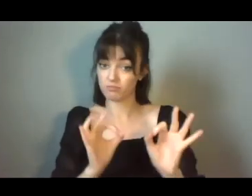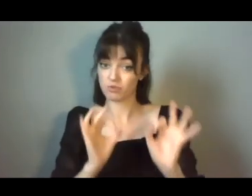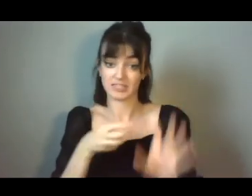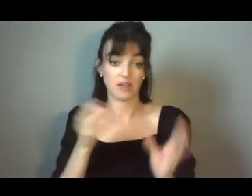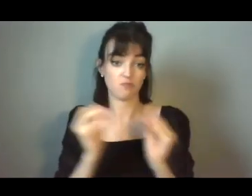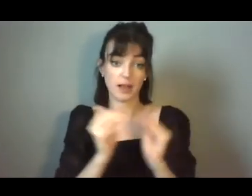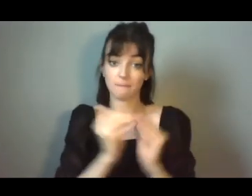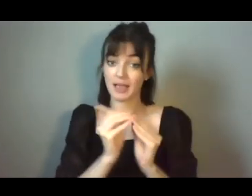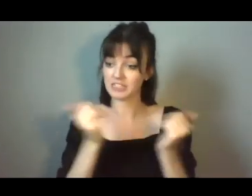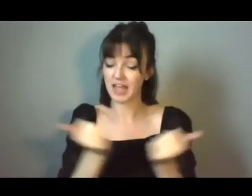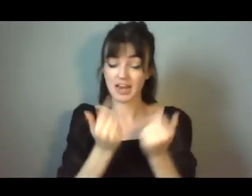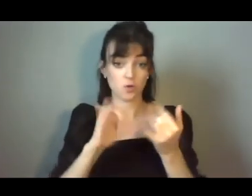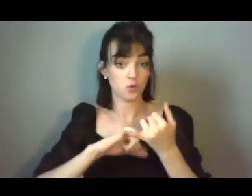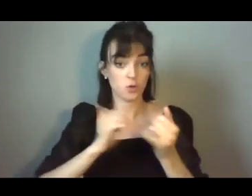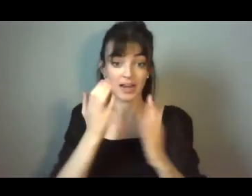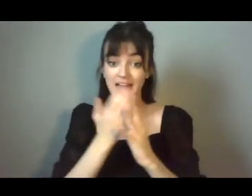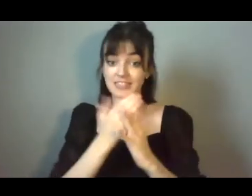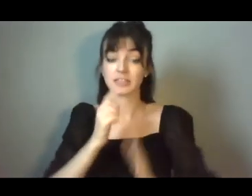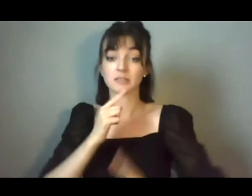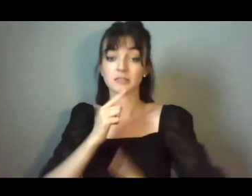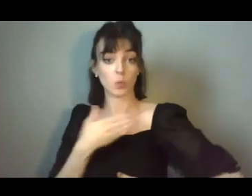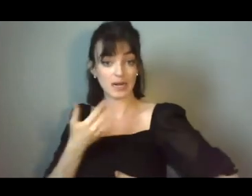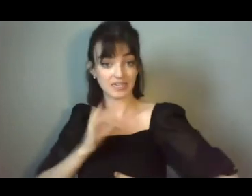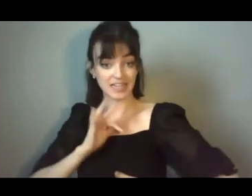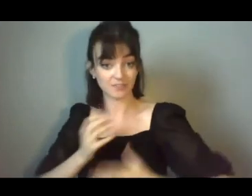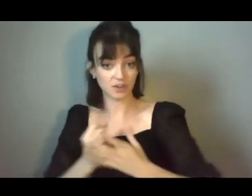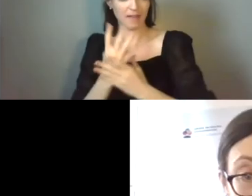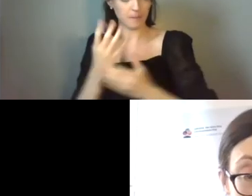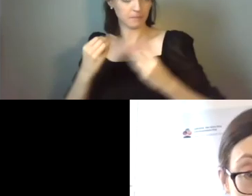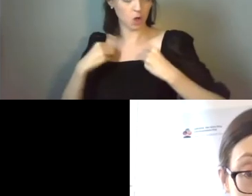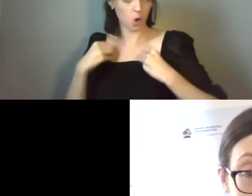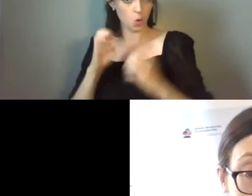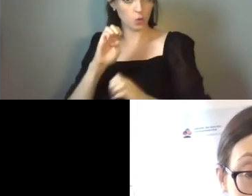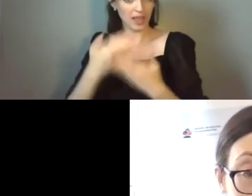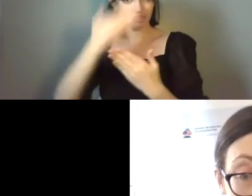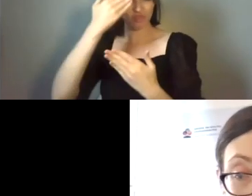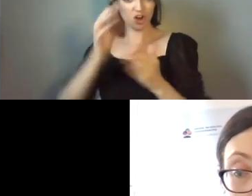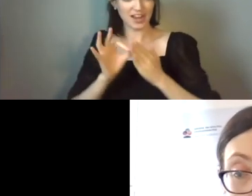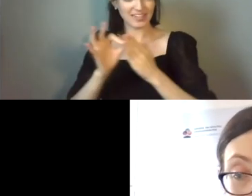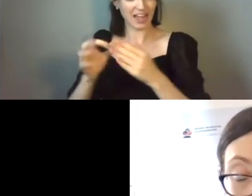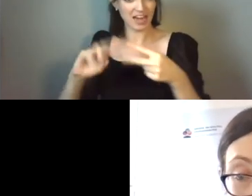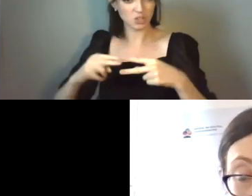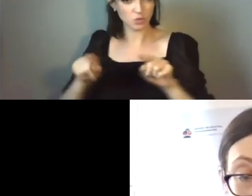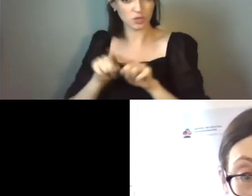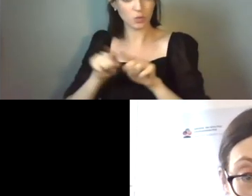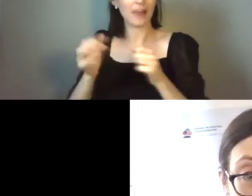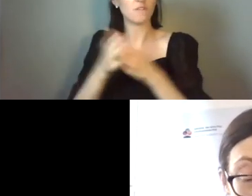them but we are developing our own E learning tools as well, they'll be available via the